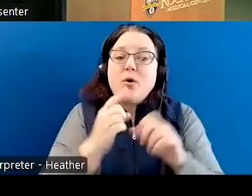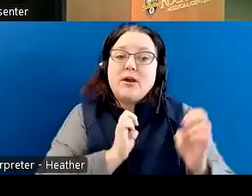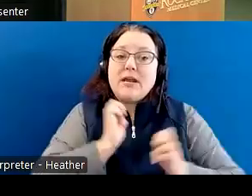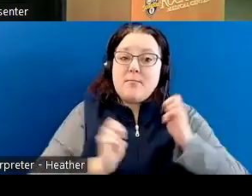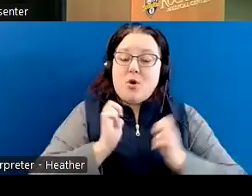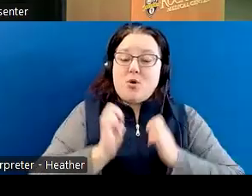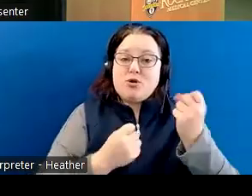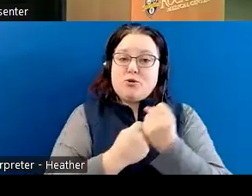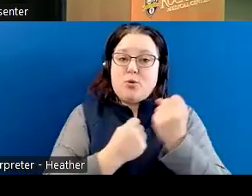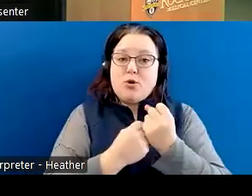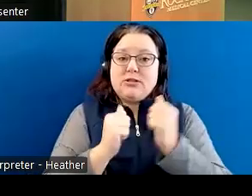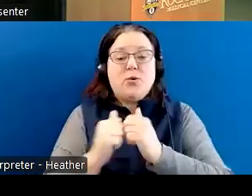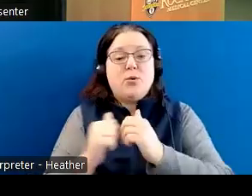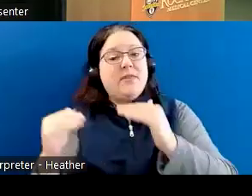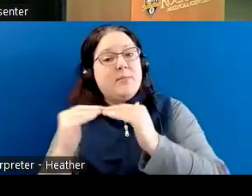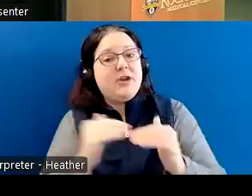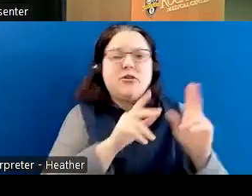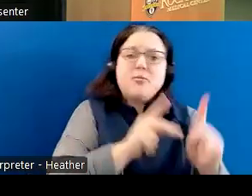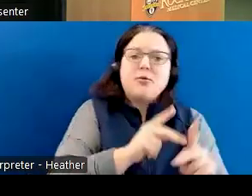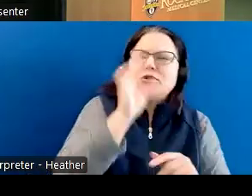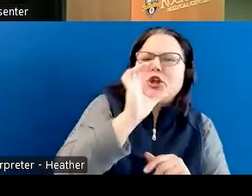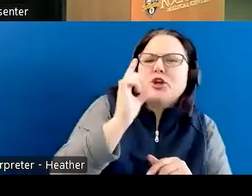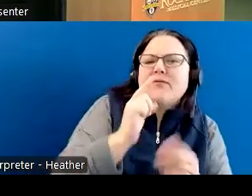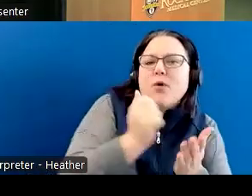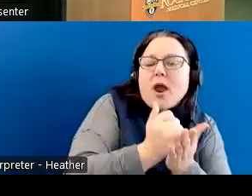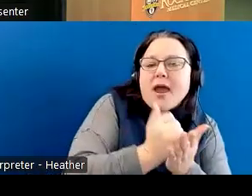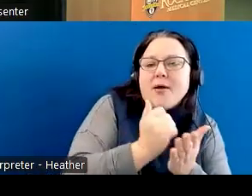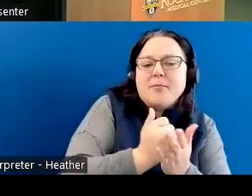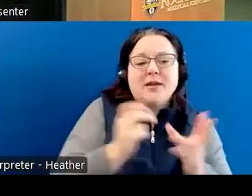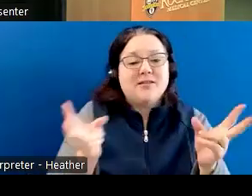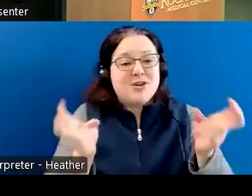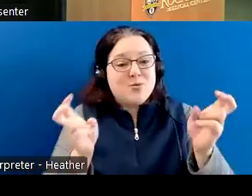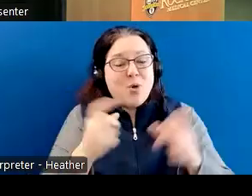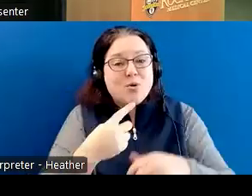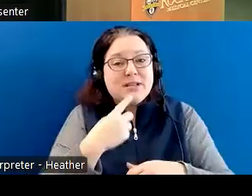the peer and the person seeking help. And here's a quote that the our peers are building confidence